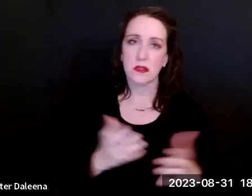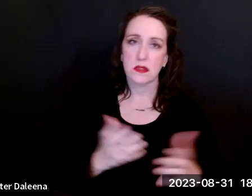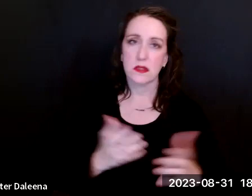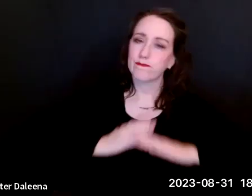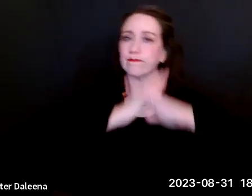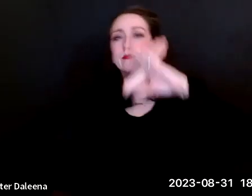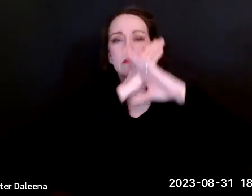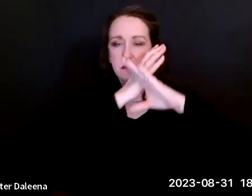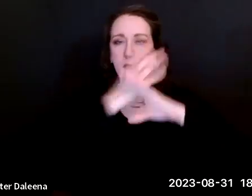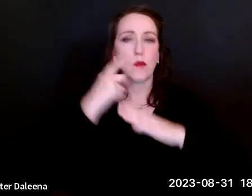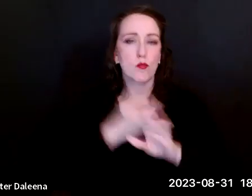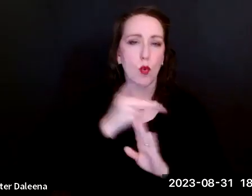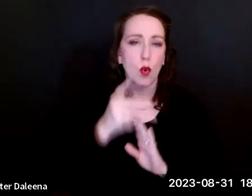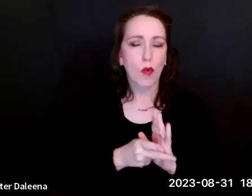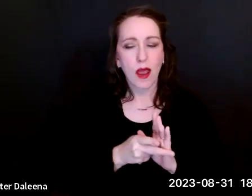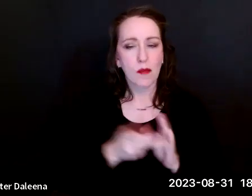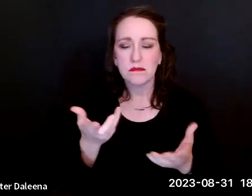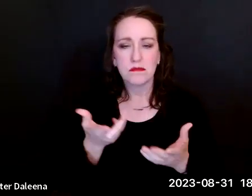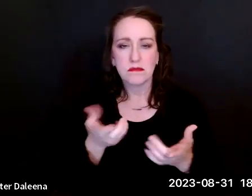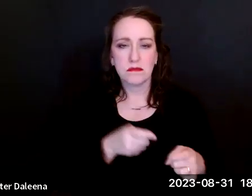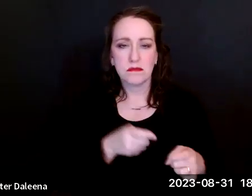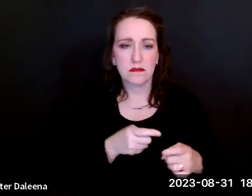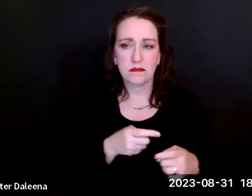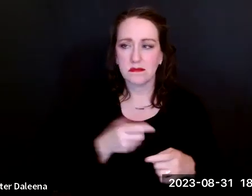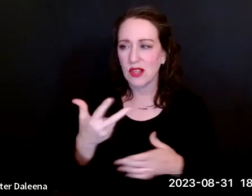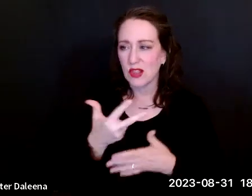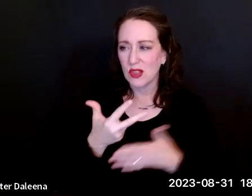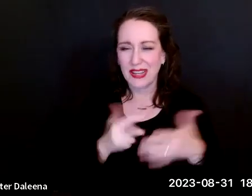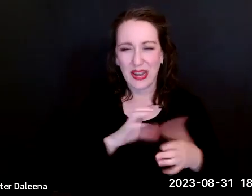students from programs that fall as little as three courses short of our requirements